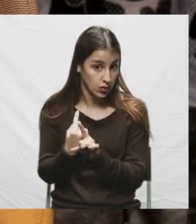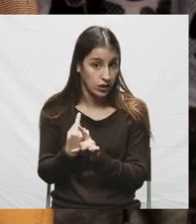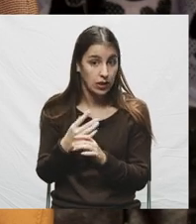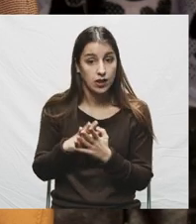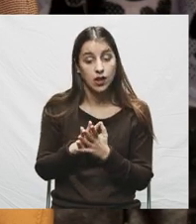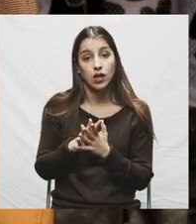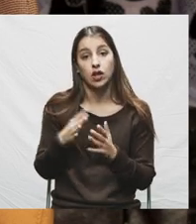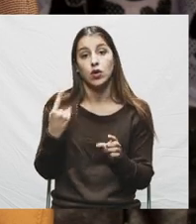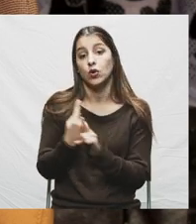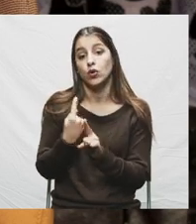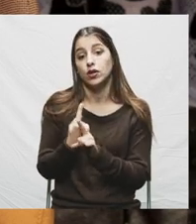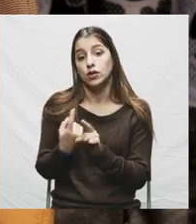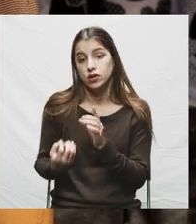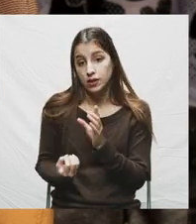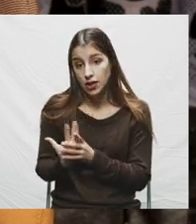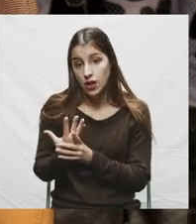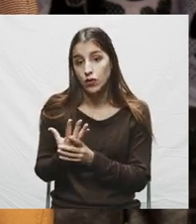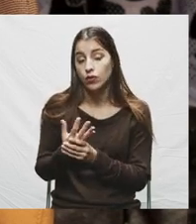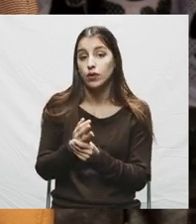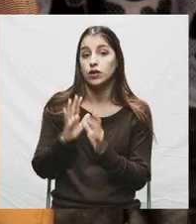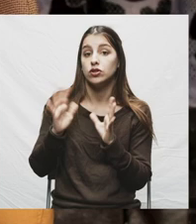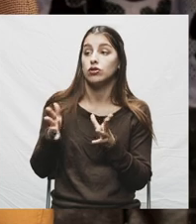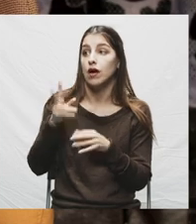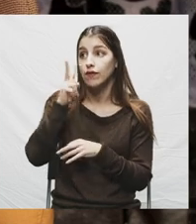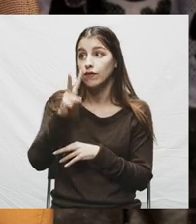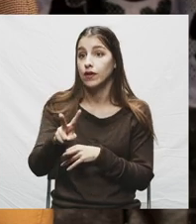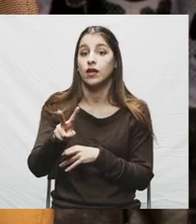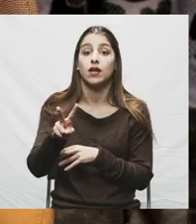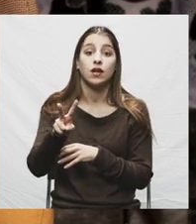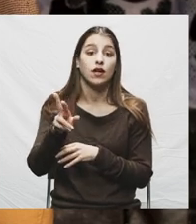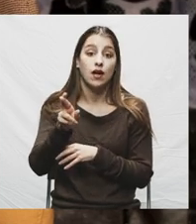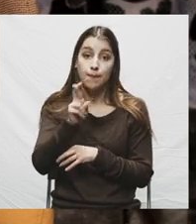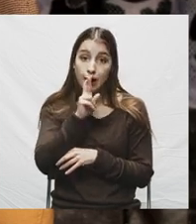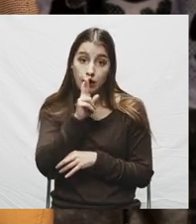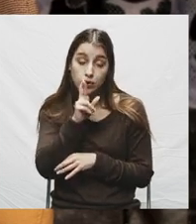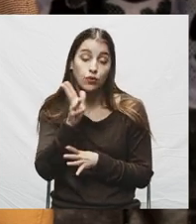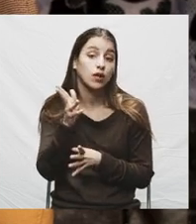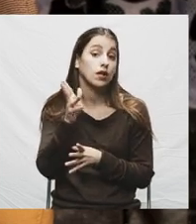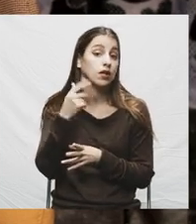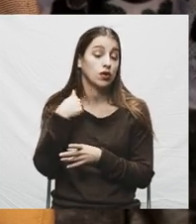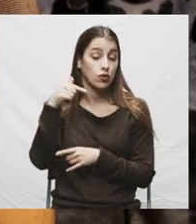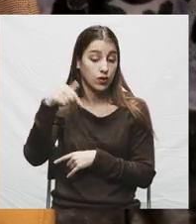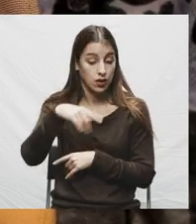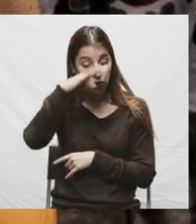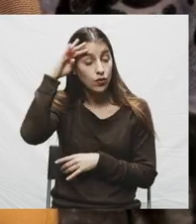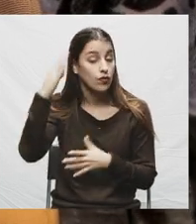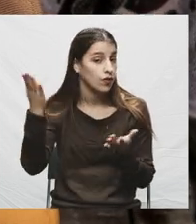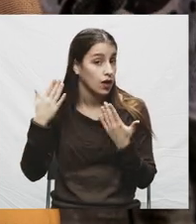Yes, you prepared. — … things I wanted to approach and I had been there on Easter time, and… I had been around in the summer,